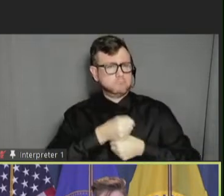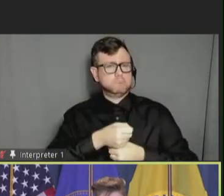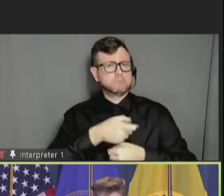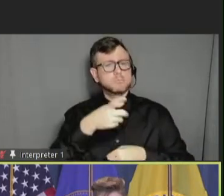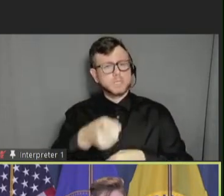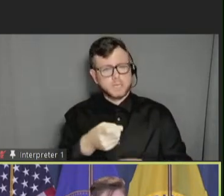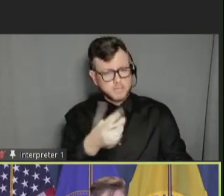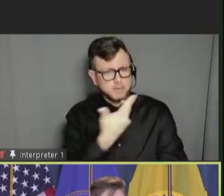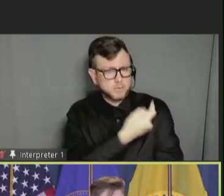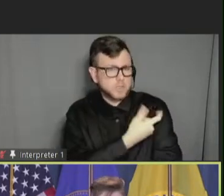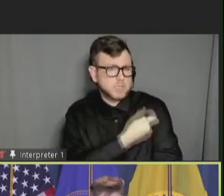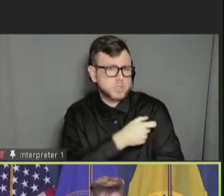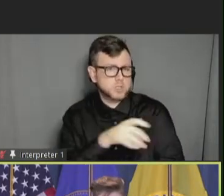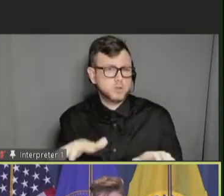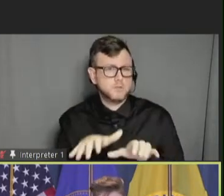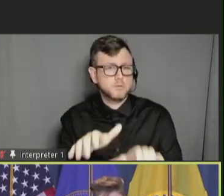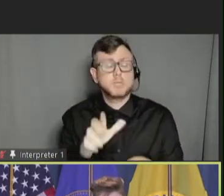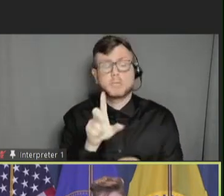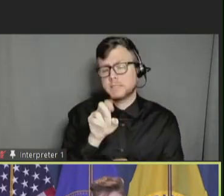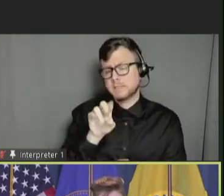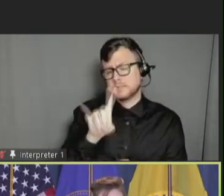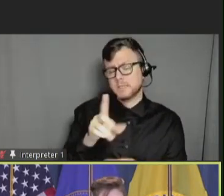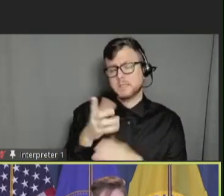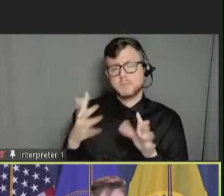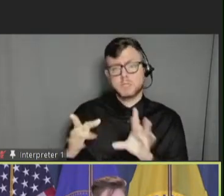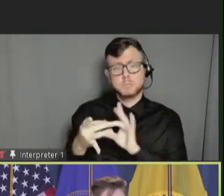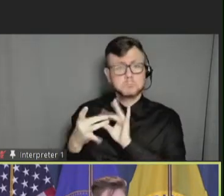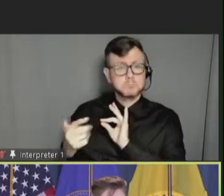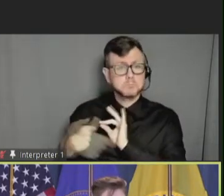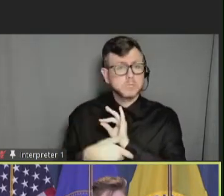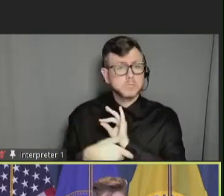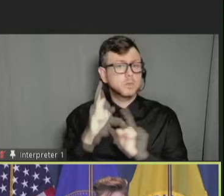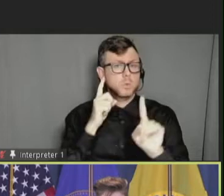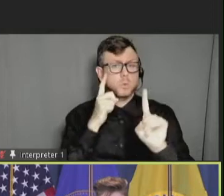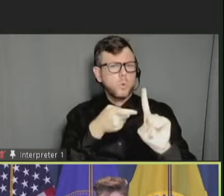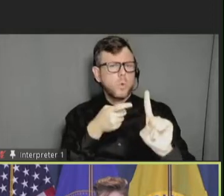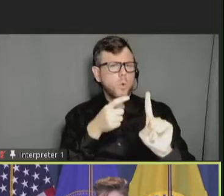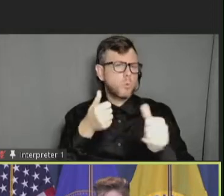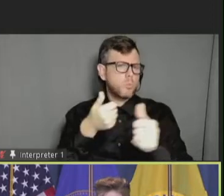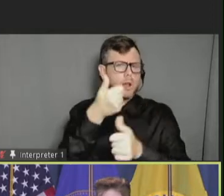As David mentioned, our primary goal in grading this tool was really to identify substantive